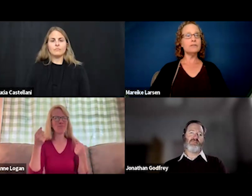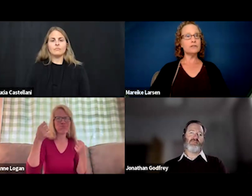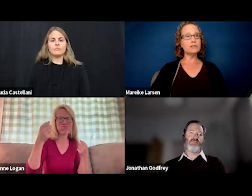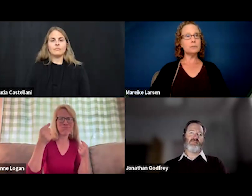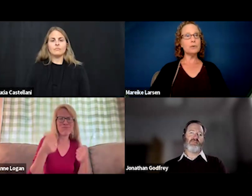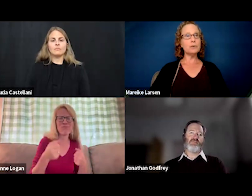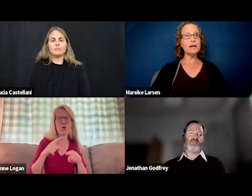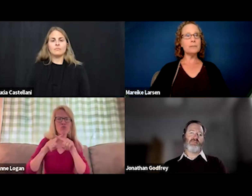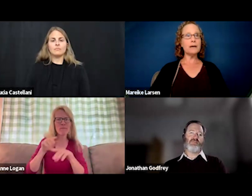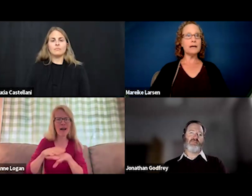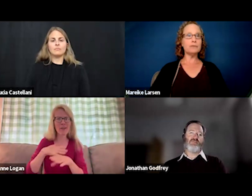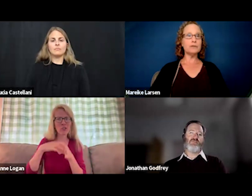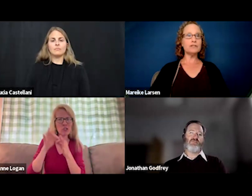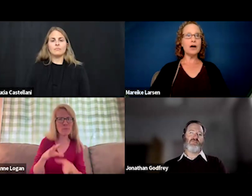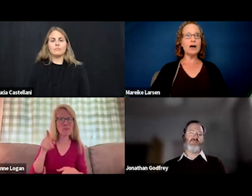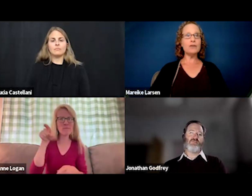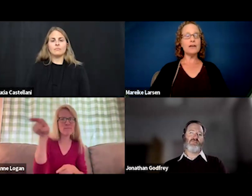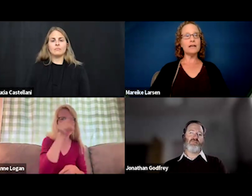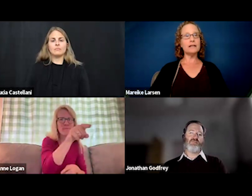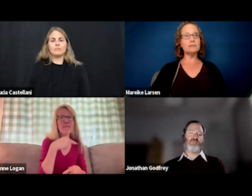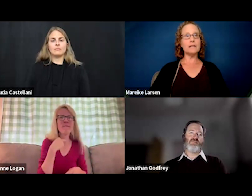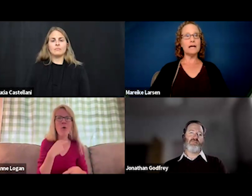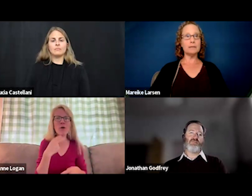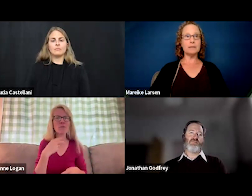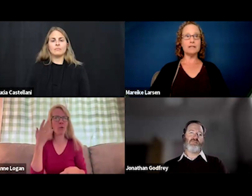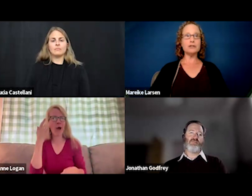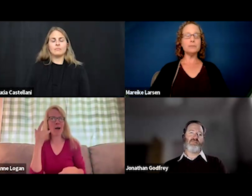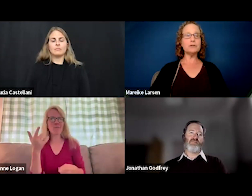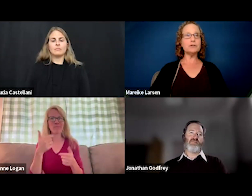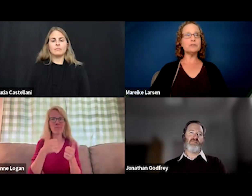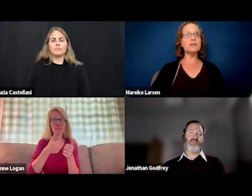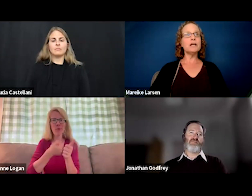For this program, I am voice-off and relying on my interpreters